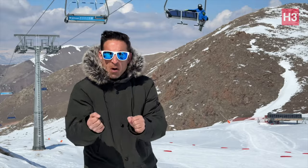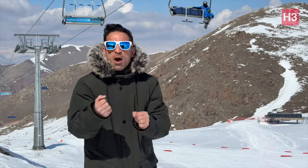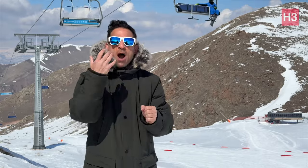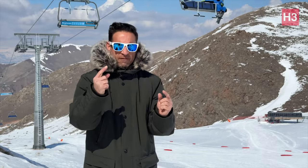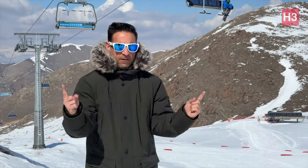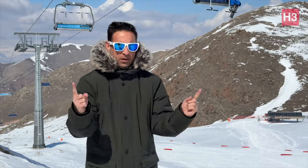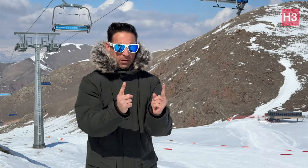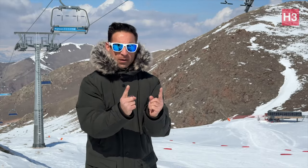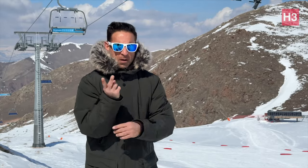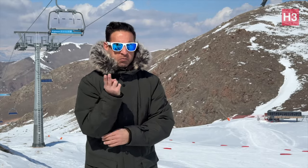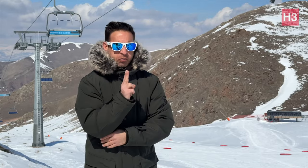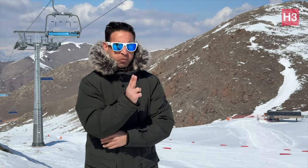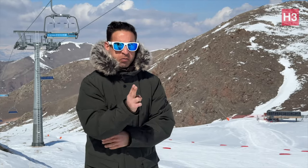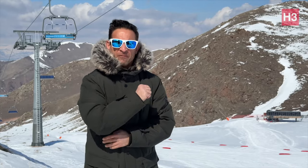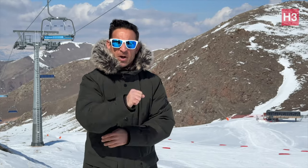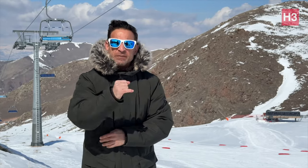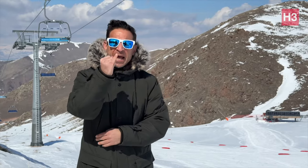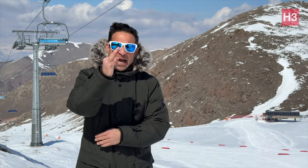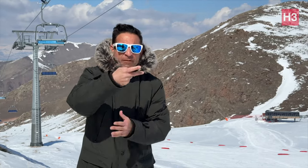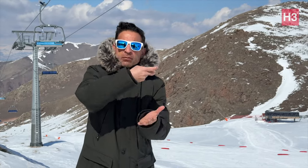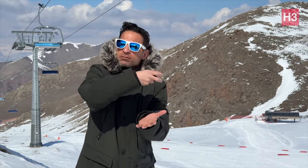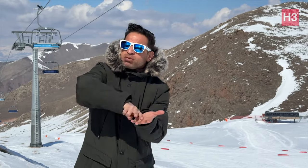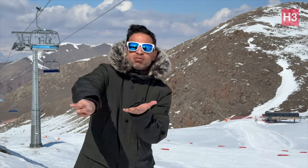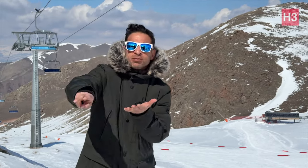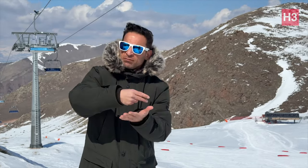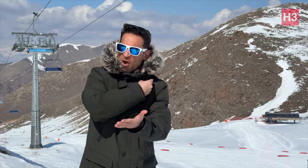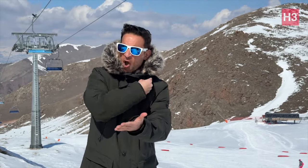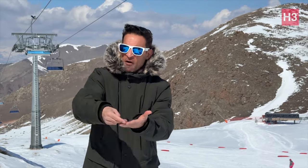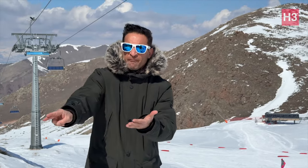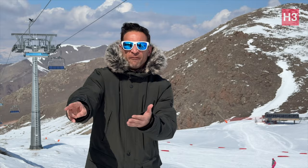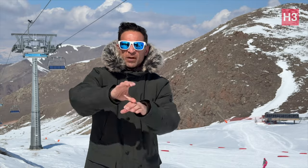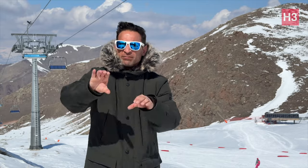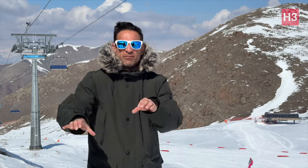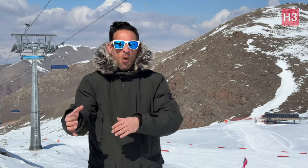The difference between those events is the distance of gates and the number of poles to produce curves. It can be really